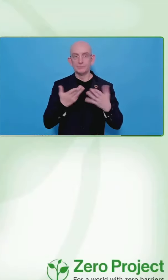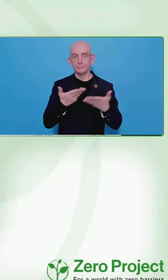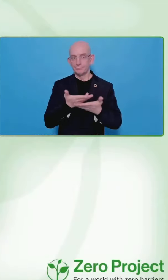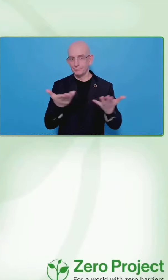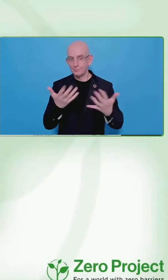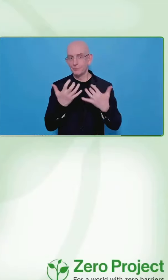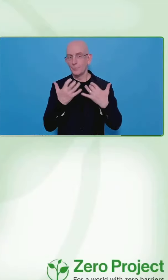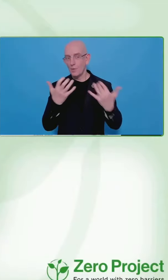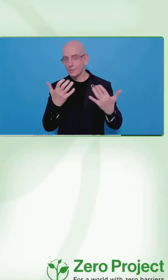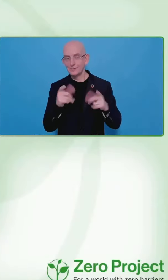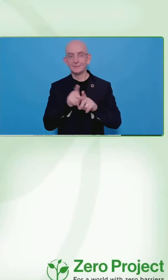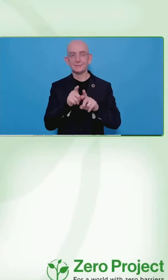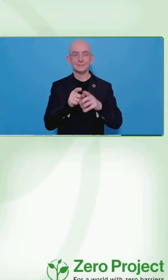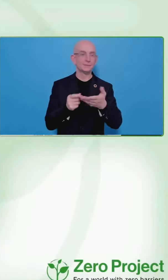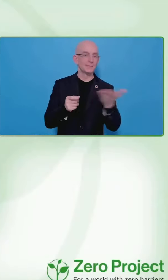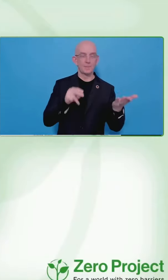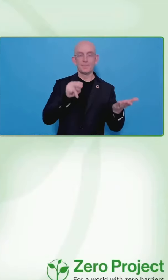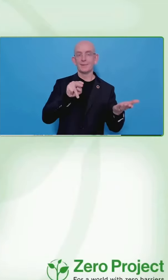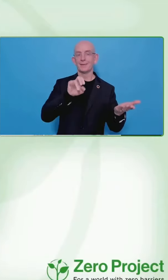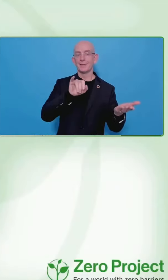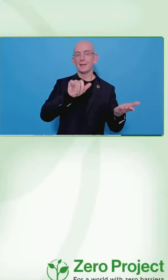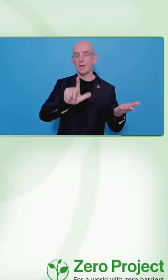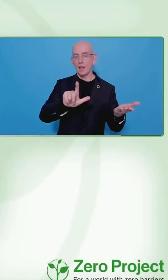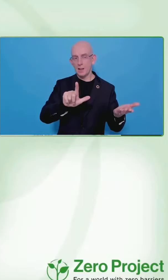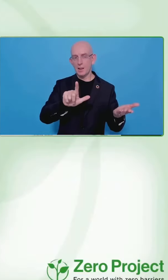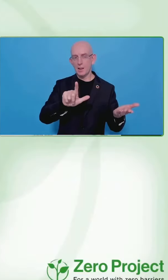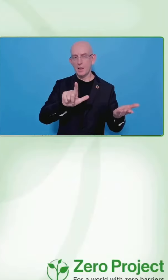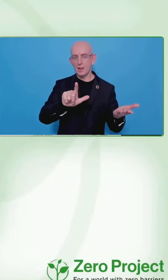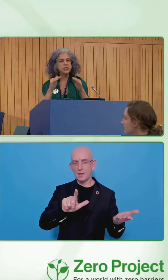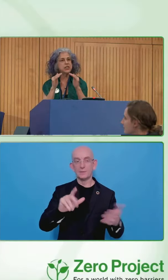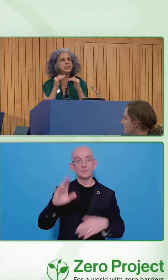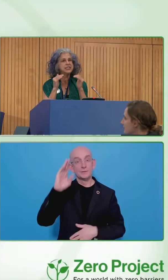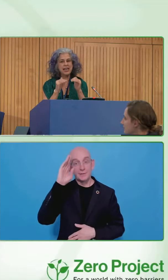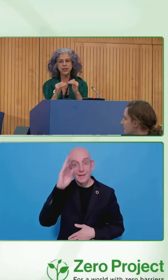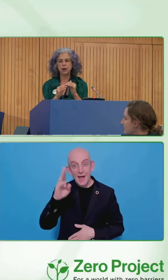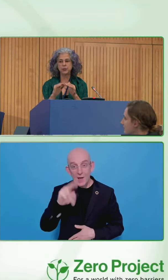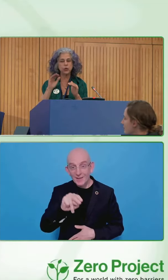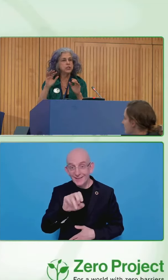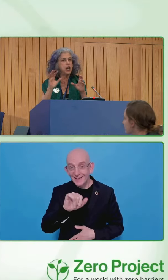We will start the presentation but I will set it up.